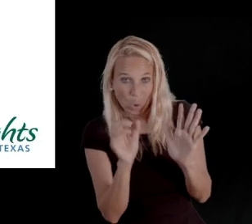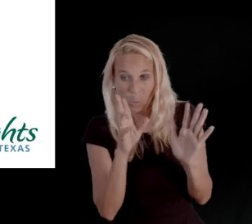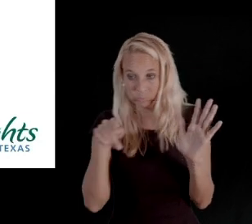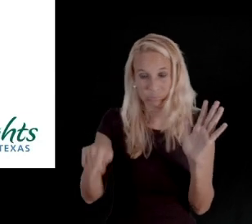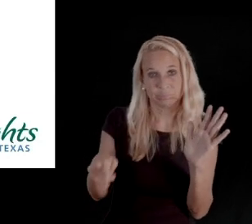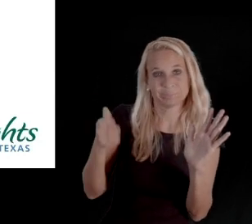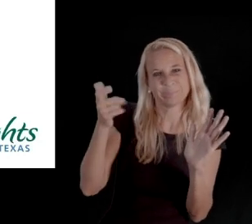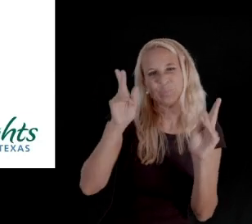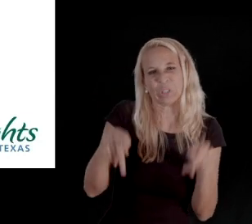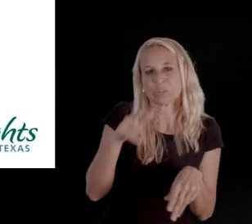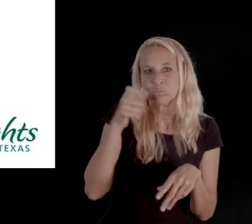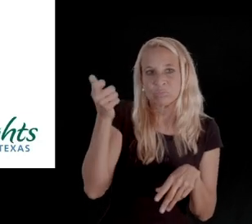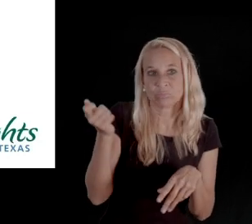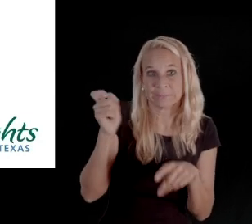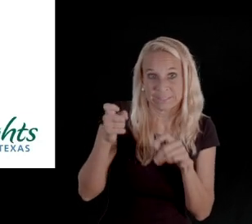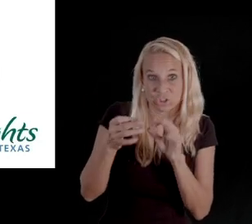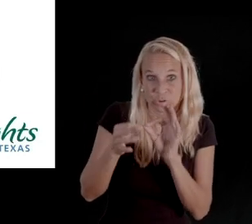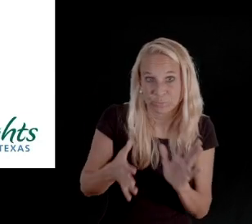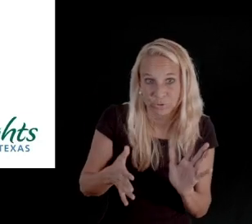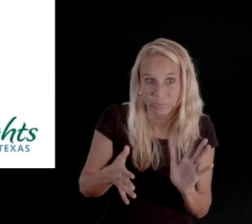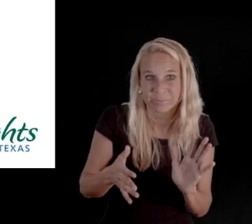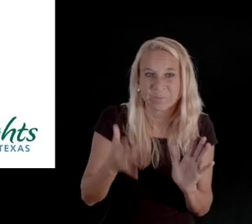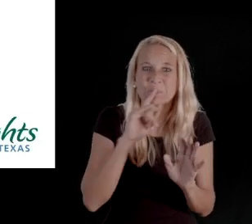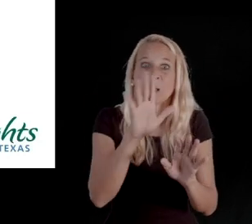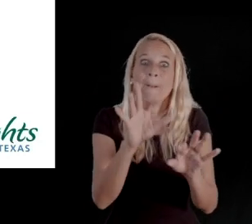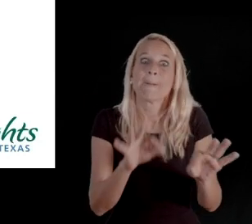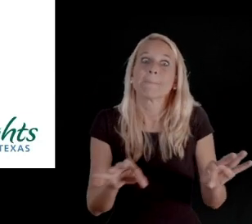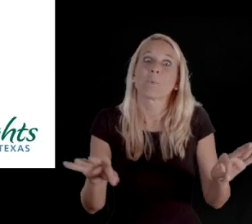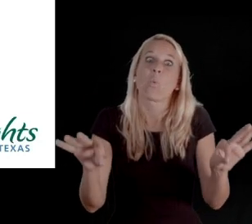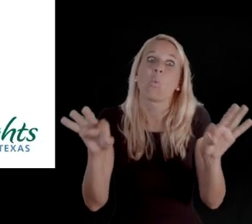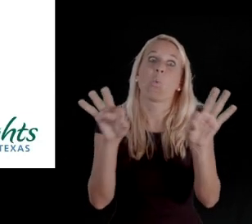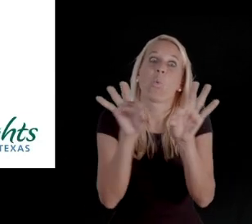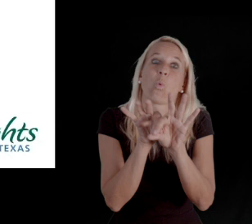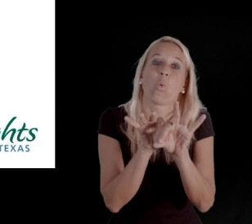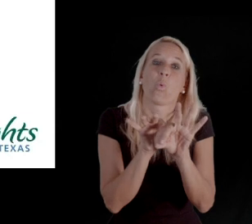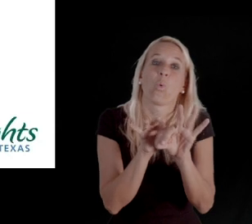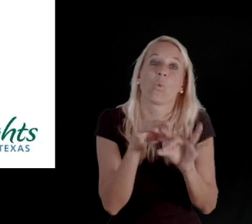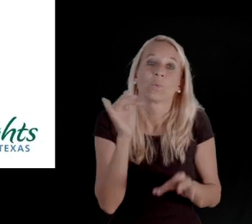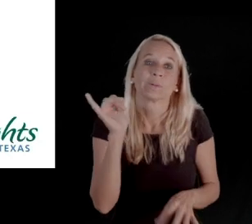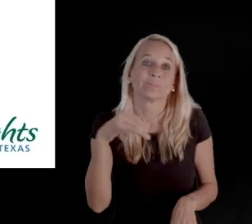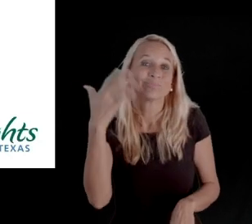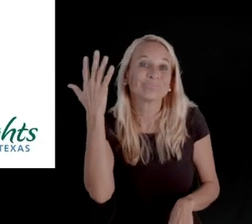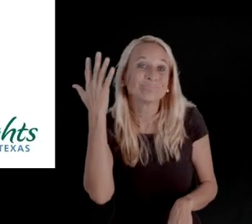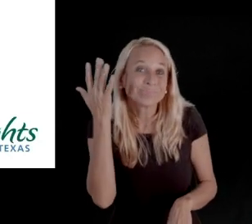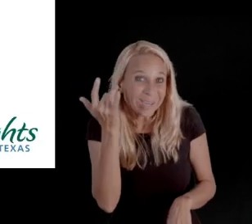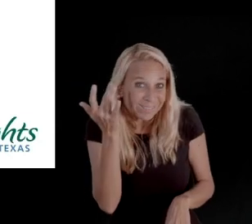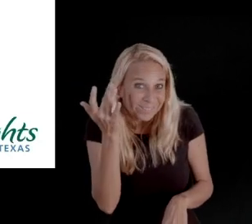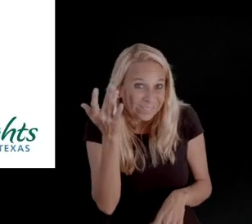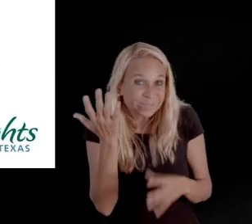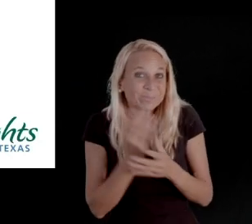And the only reason why it's important is because you might call in and have requested or want to request